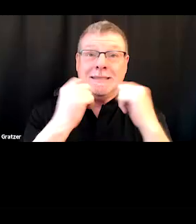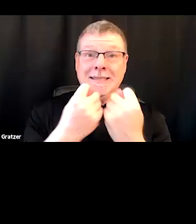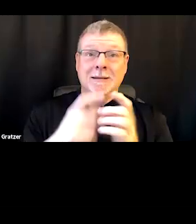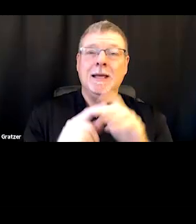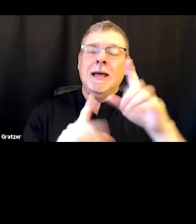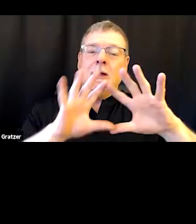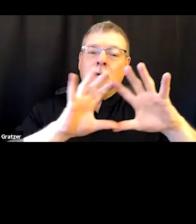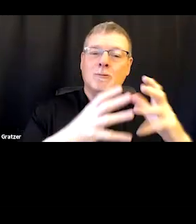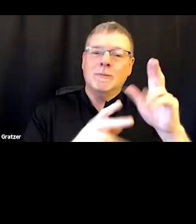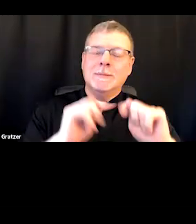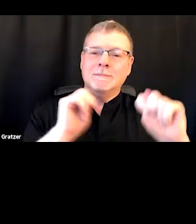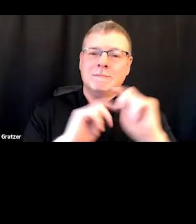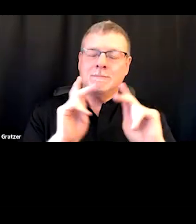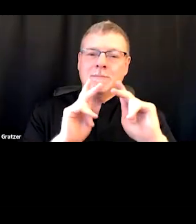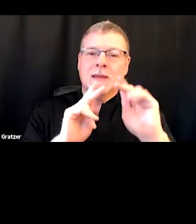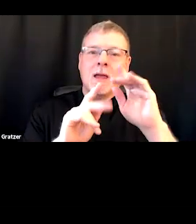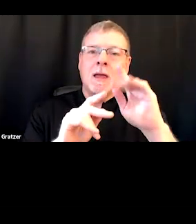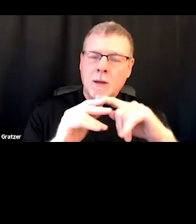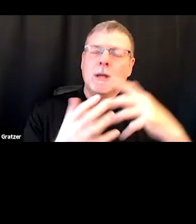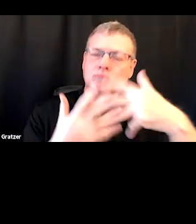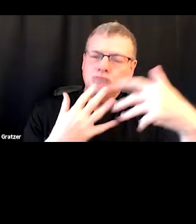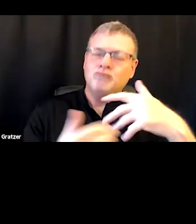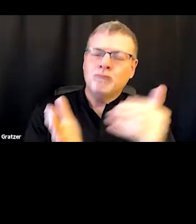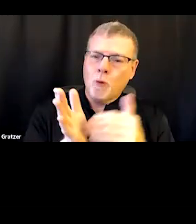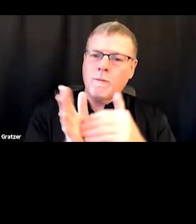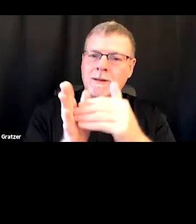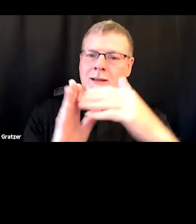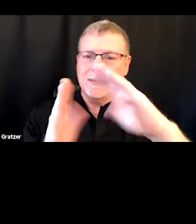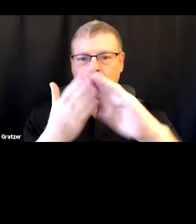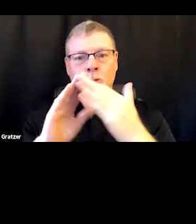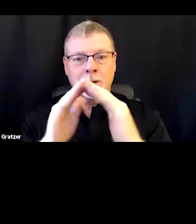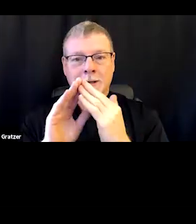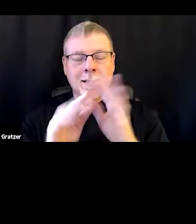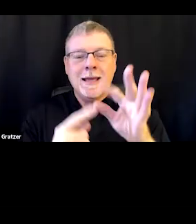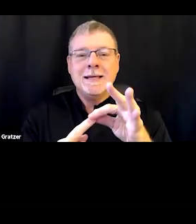who we interact with pretty frequently in the community. It's a special team dedicated